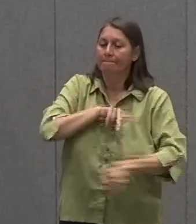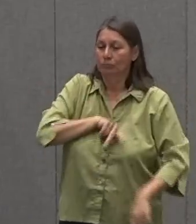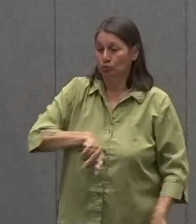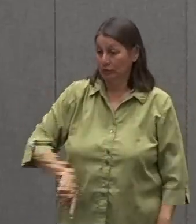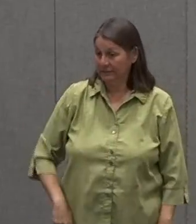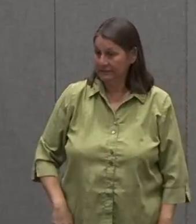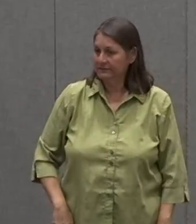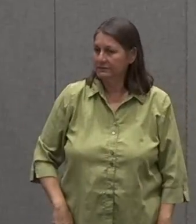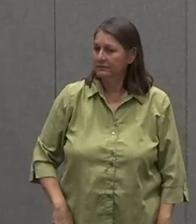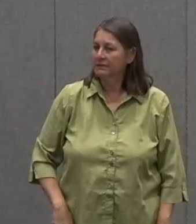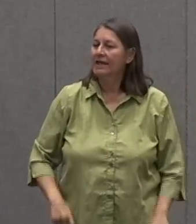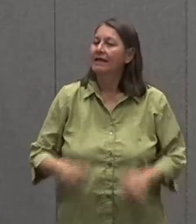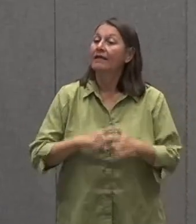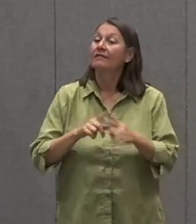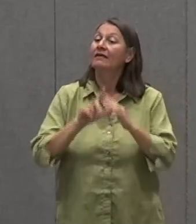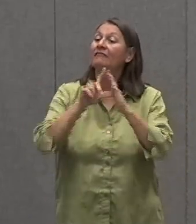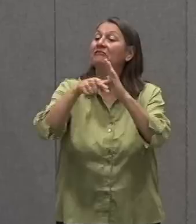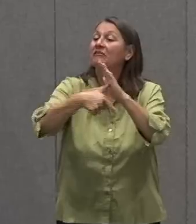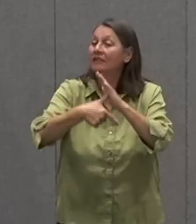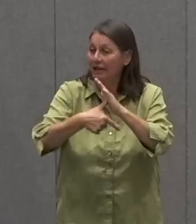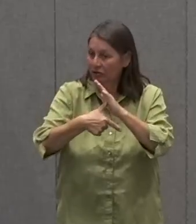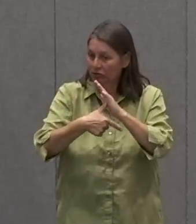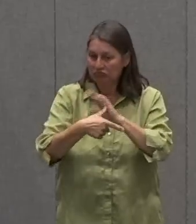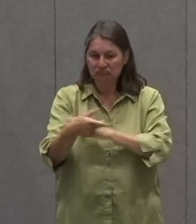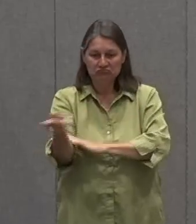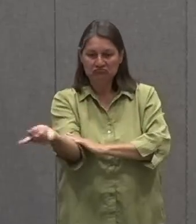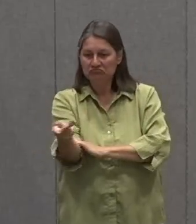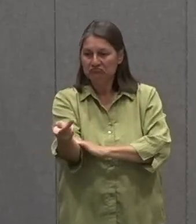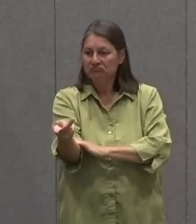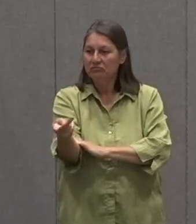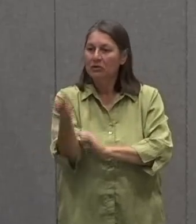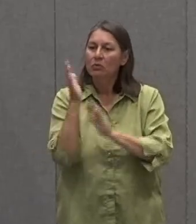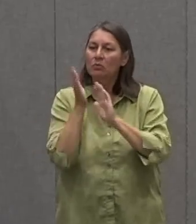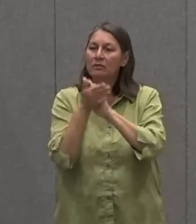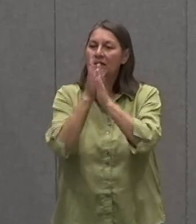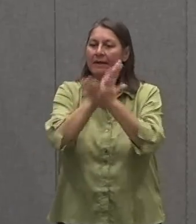"Someday, my dear daughter, "the two of you shall be queen and king."